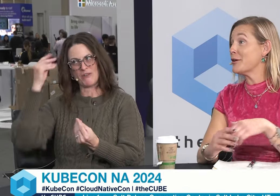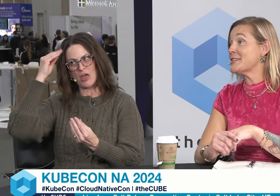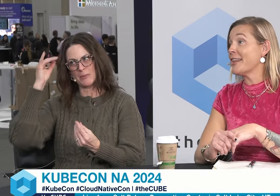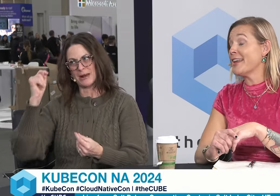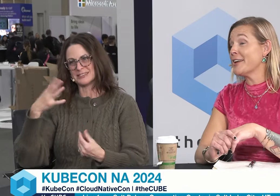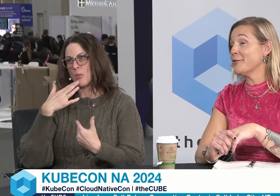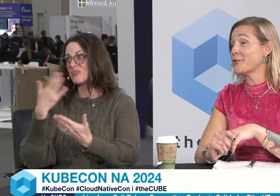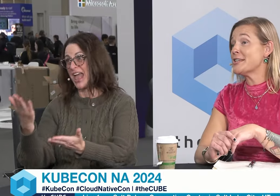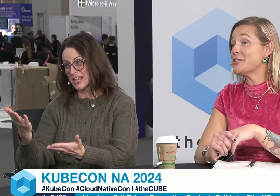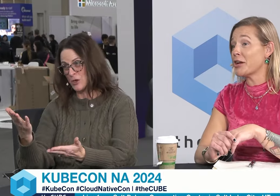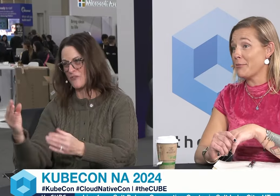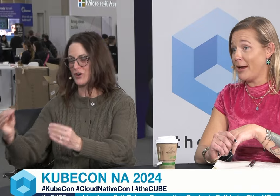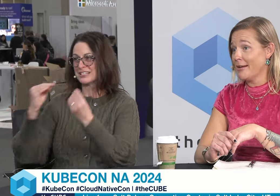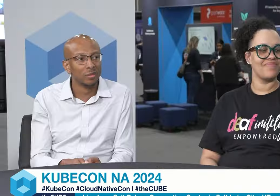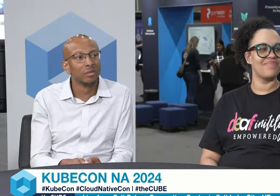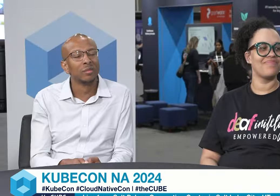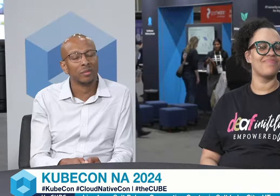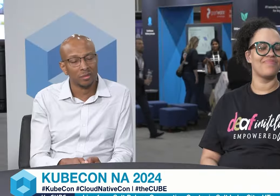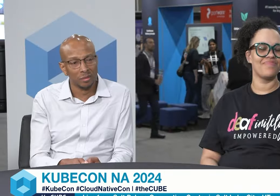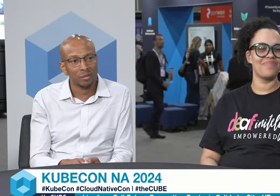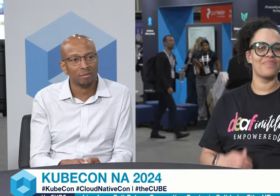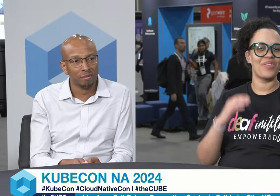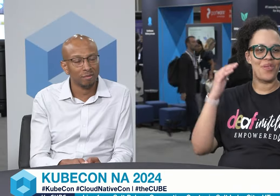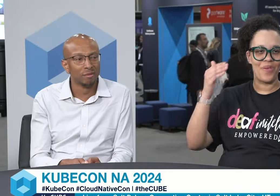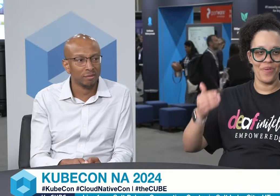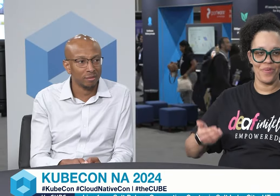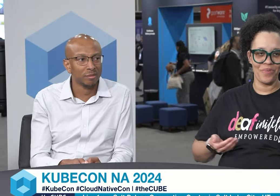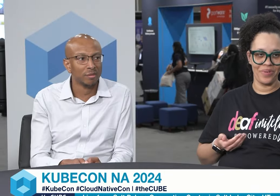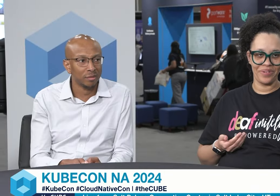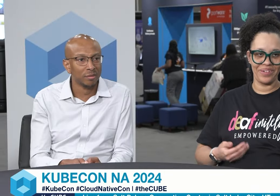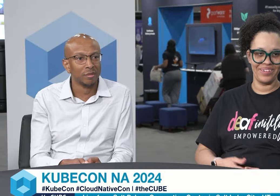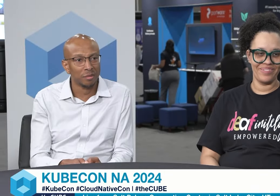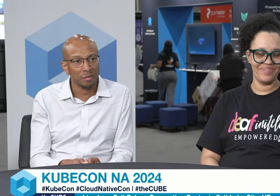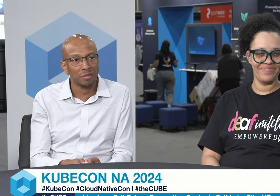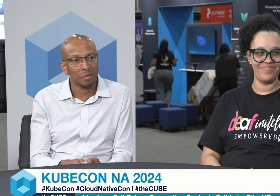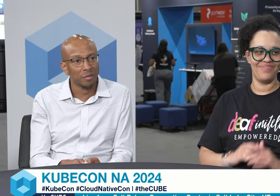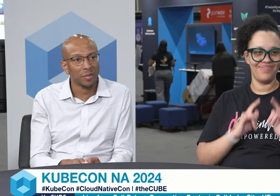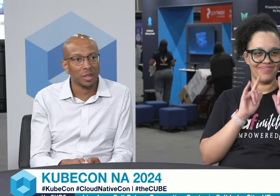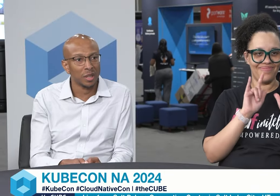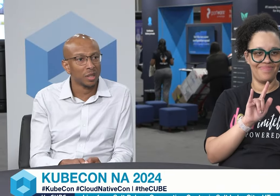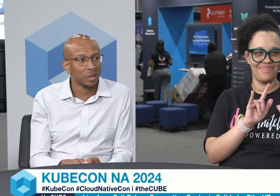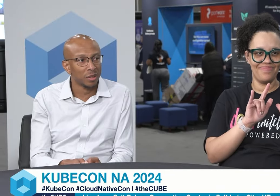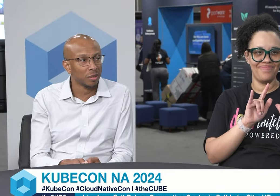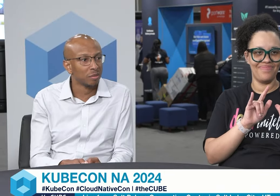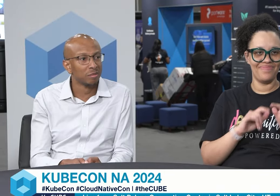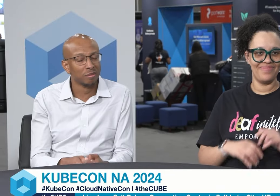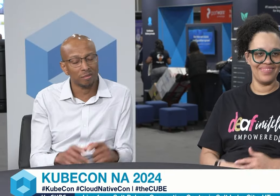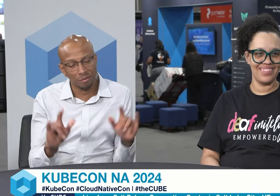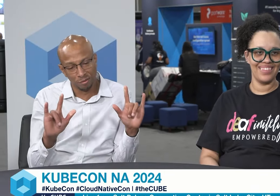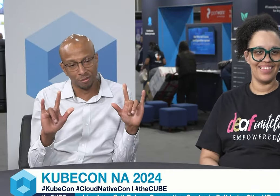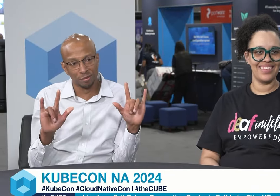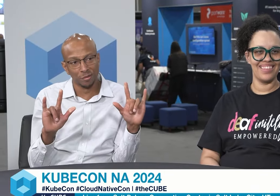So I want to say thank you for teaching me, quite frankly, and- You are welcome. We are so here to learn. - We love you.